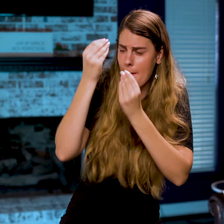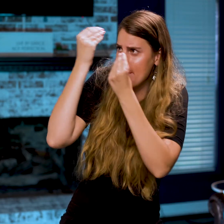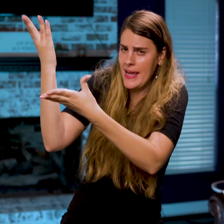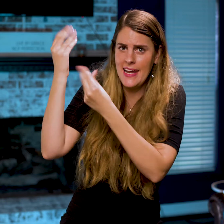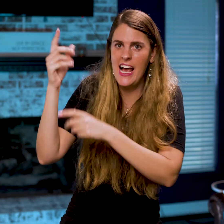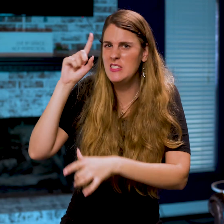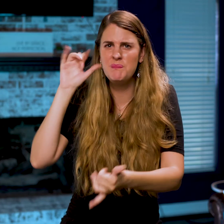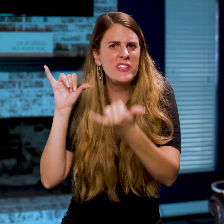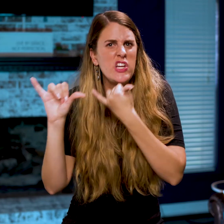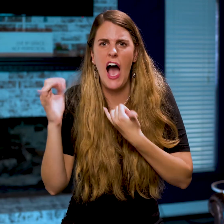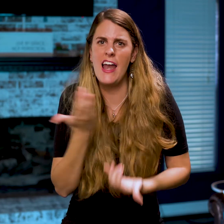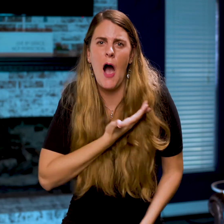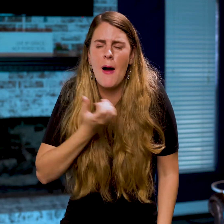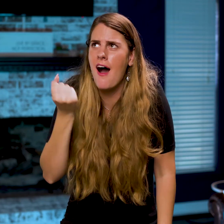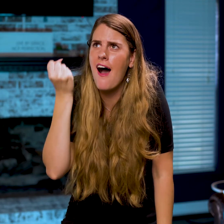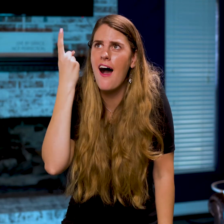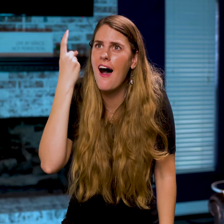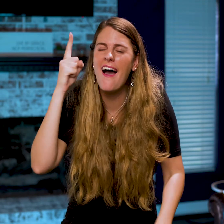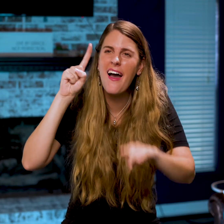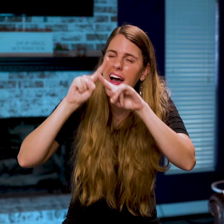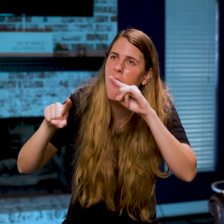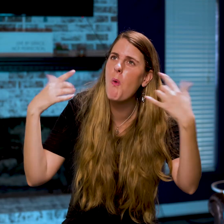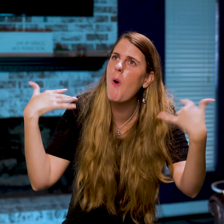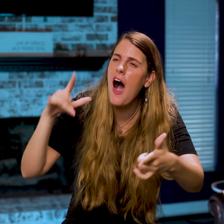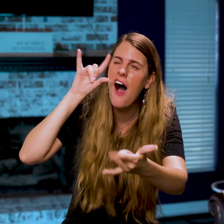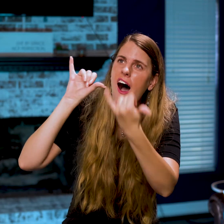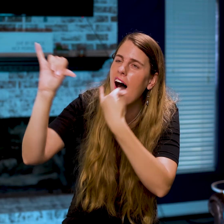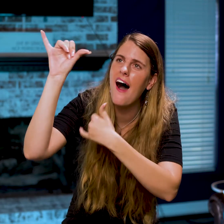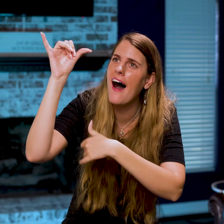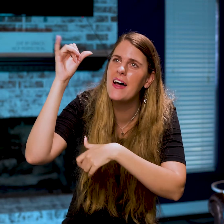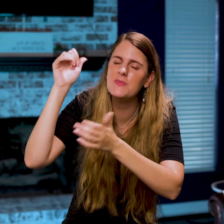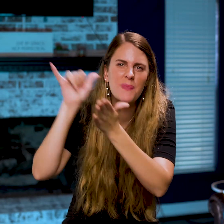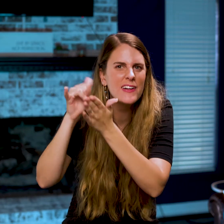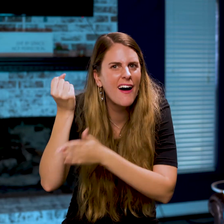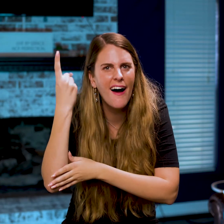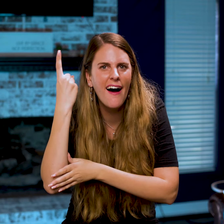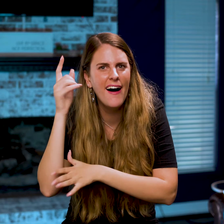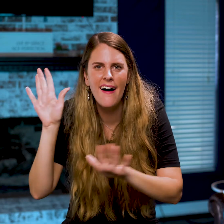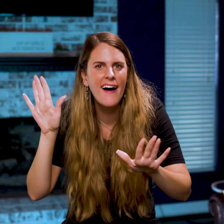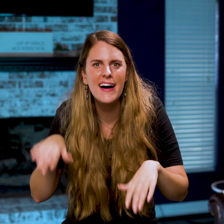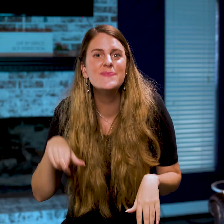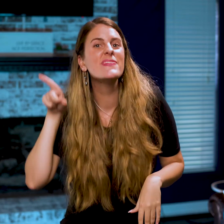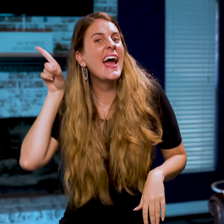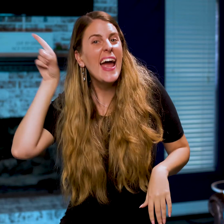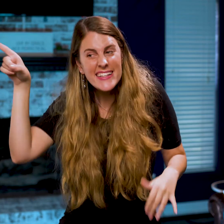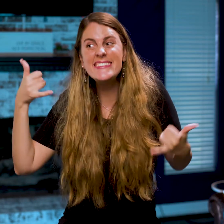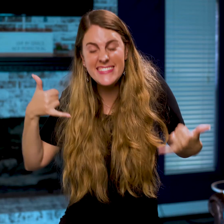through obedience is beyond our capacity to understand.